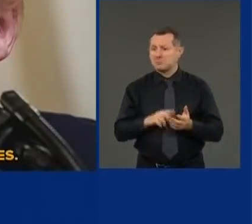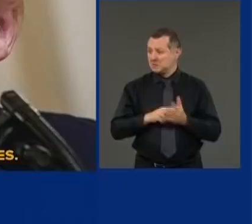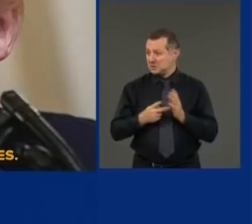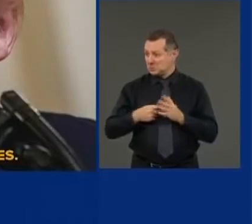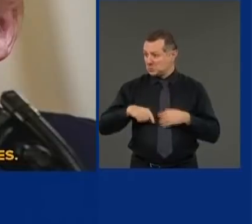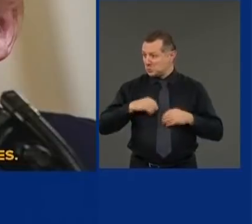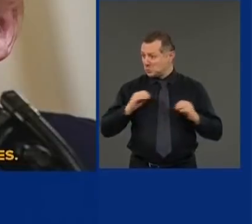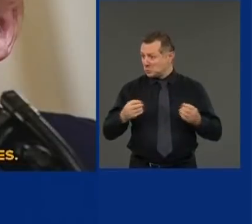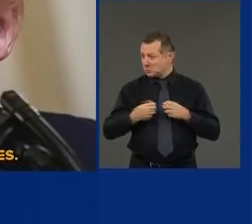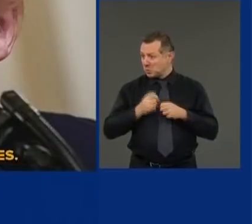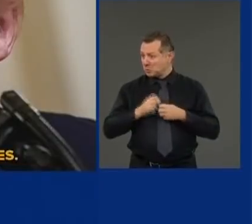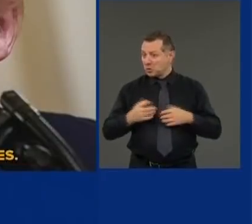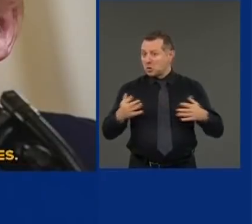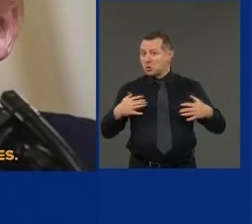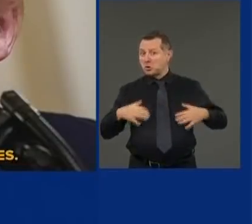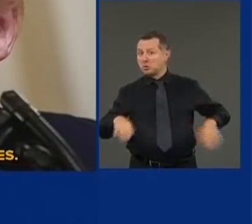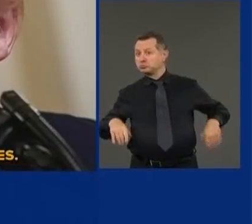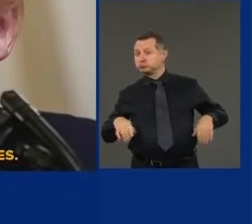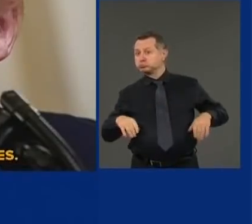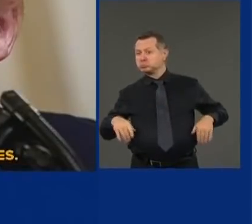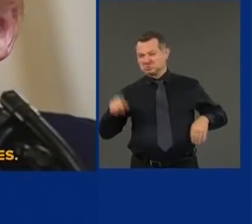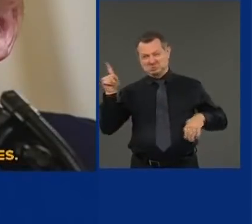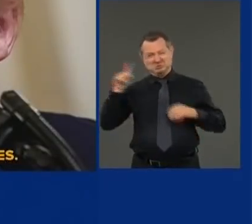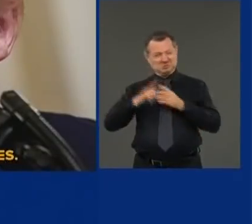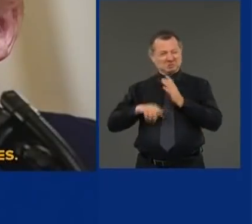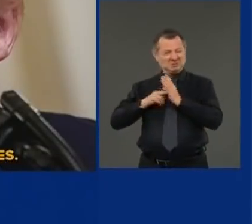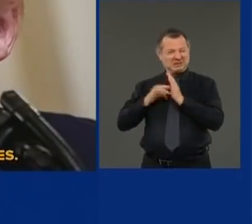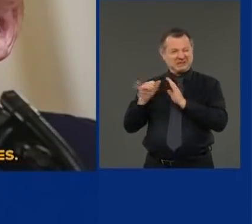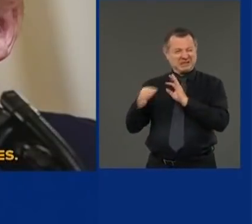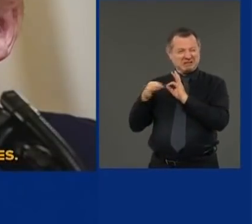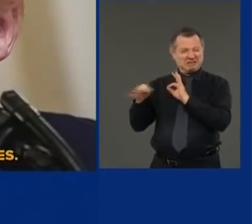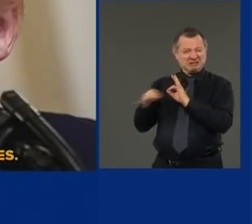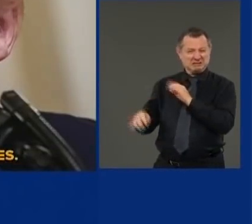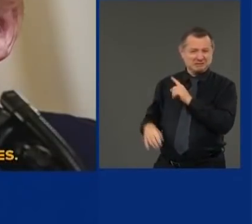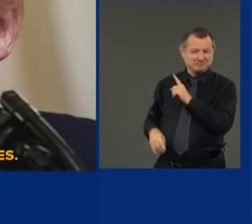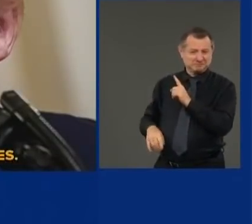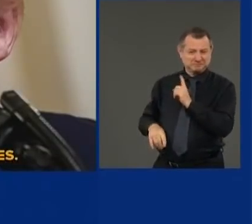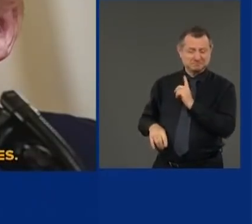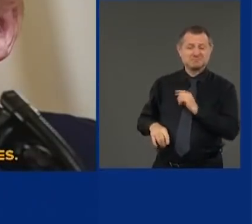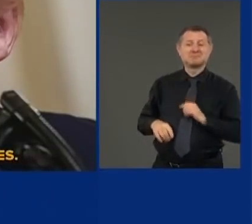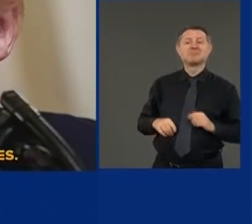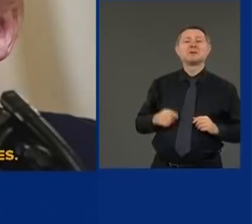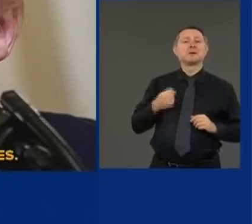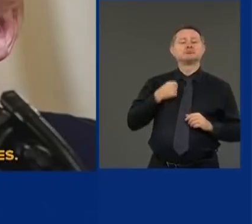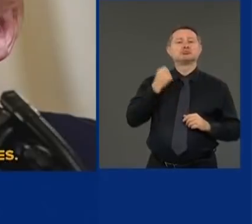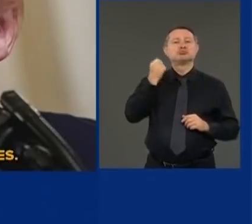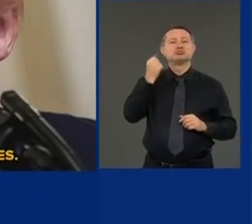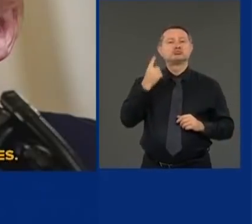DIDN'T TEST, WE WOULDN'T FIND THE CASES AND IF WE DIDN'T FIND THE CASES WE WOULDN'T HAVE A